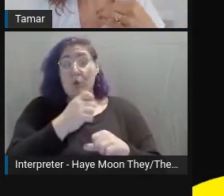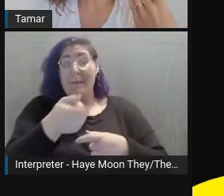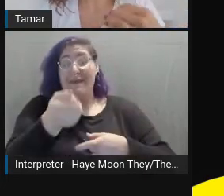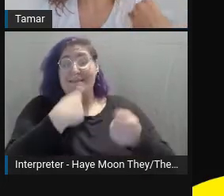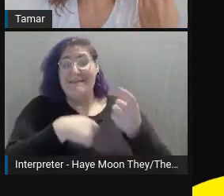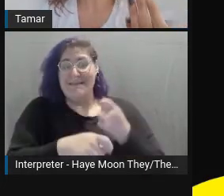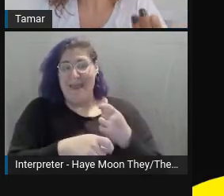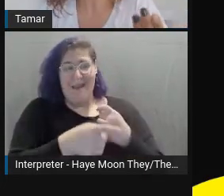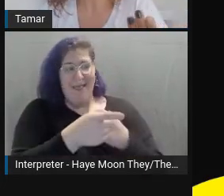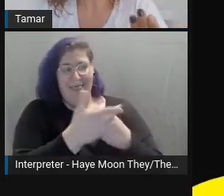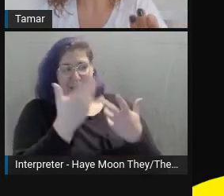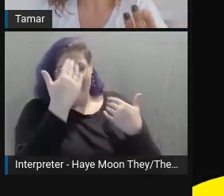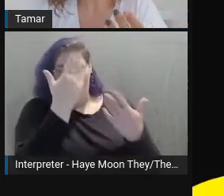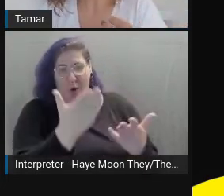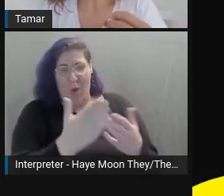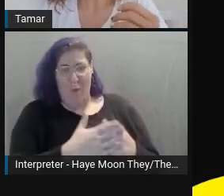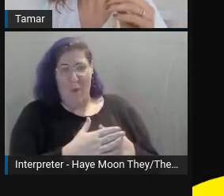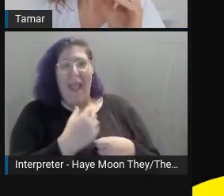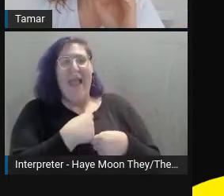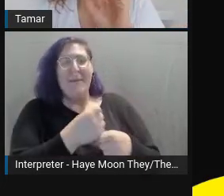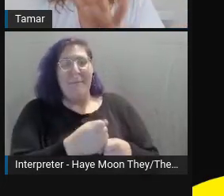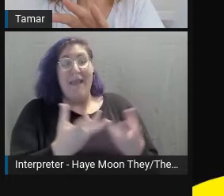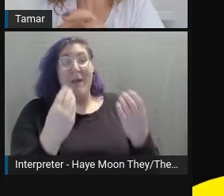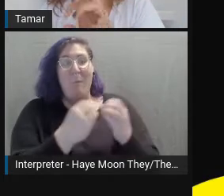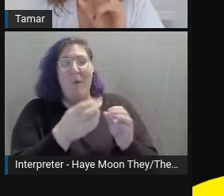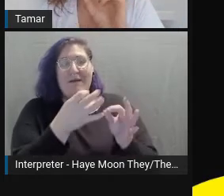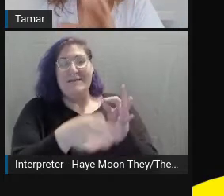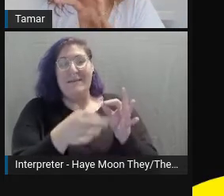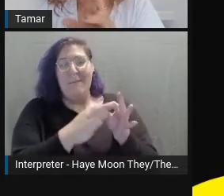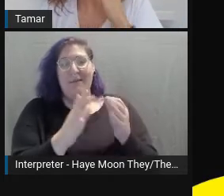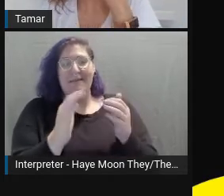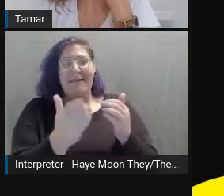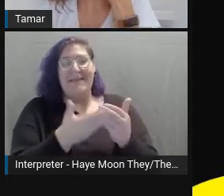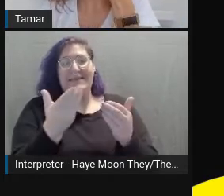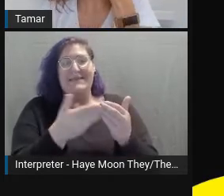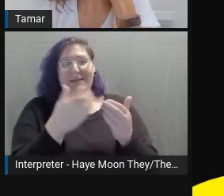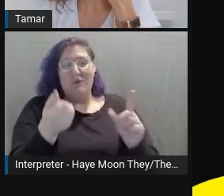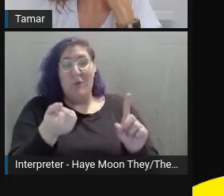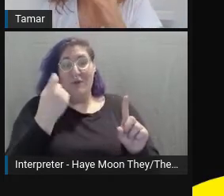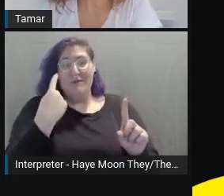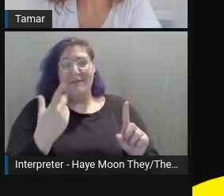we want to simplify it. This is something that I always allude to.